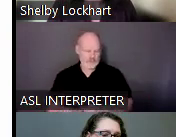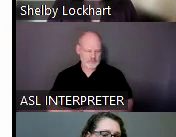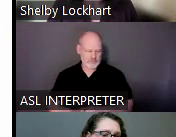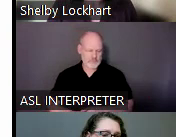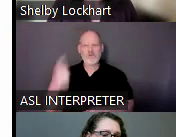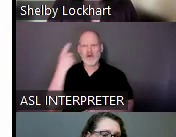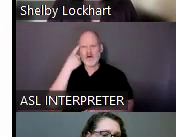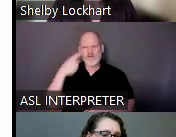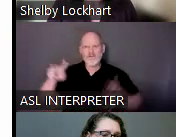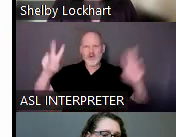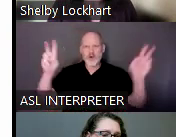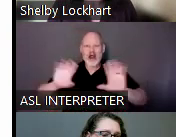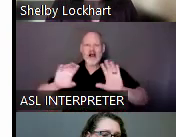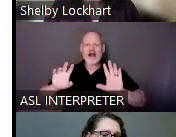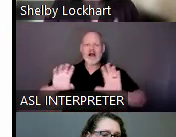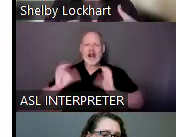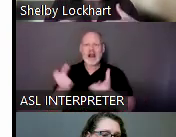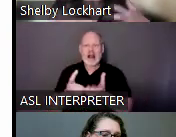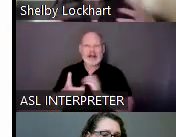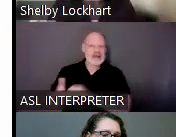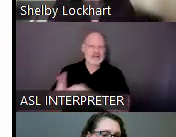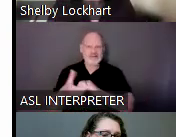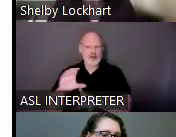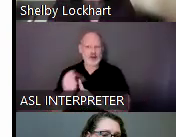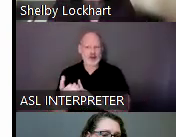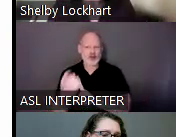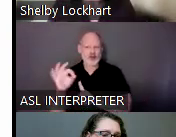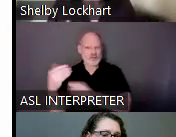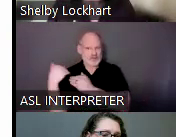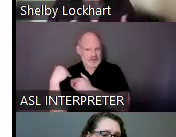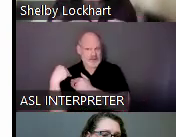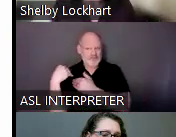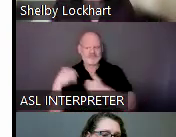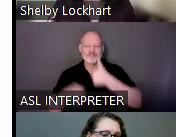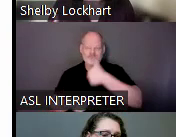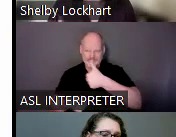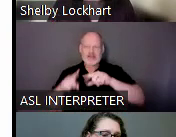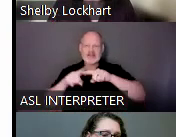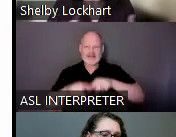responsibility around this, it really depends on your context. So your current culture if